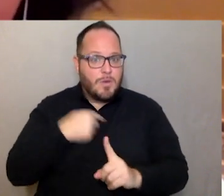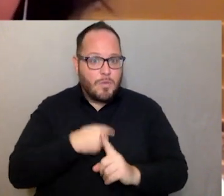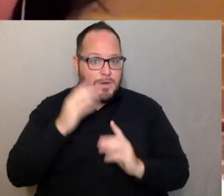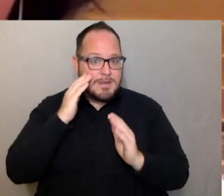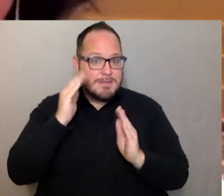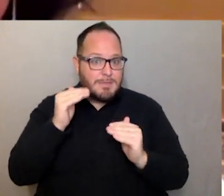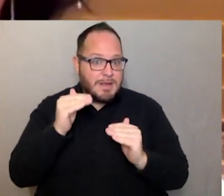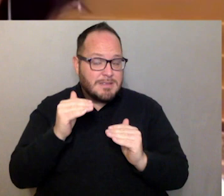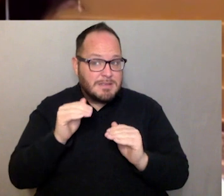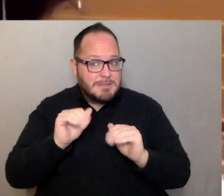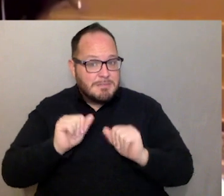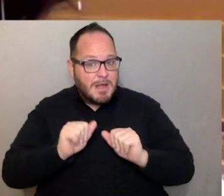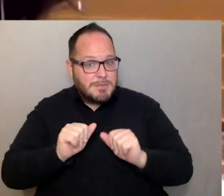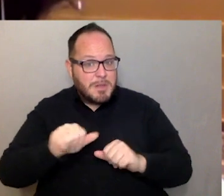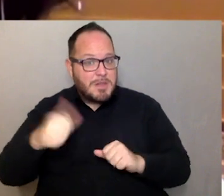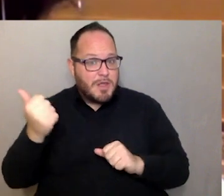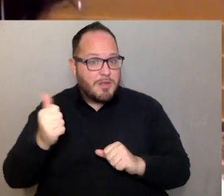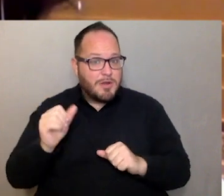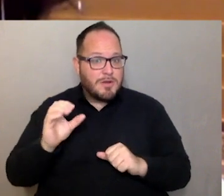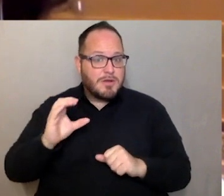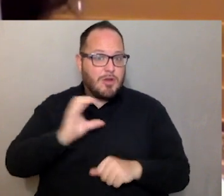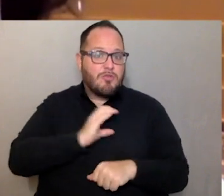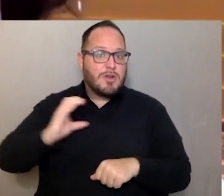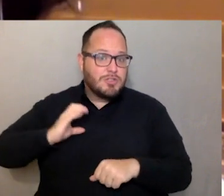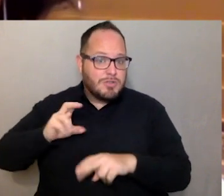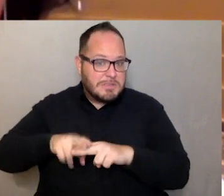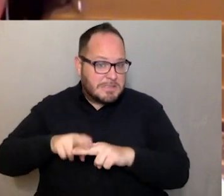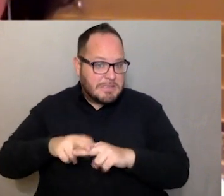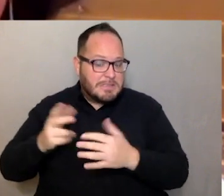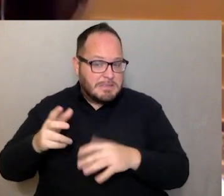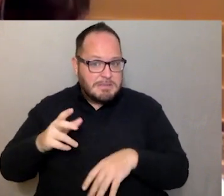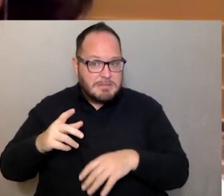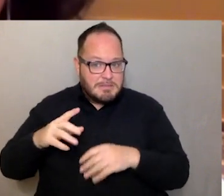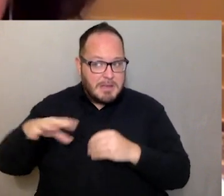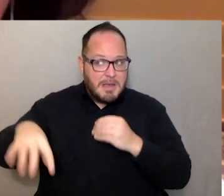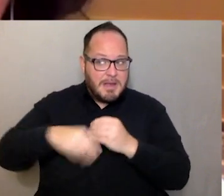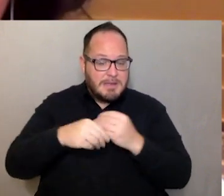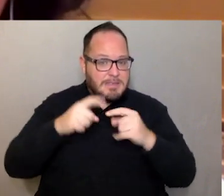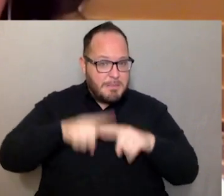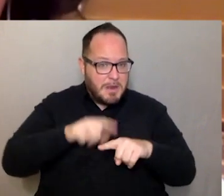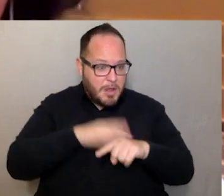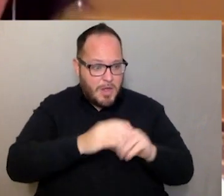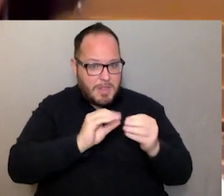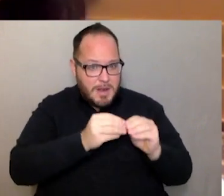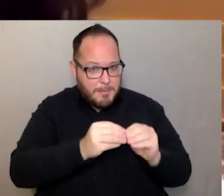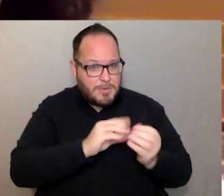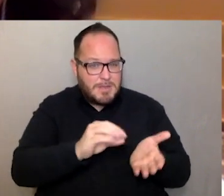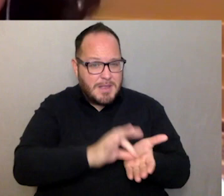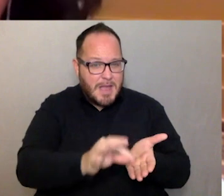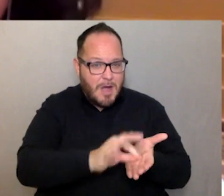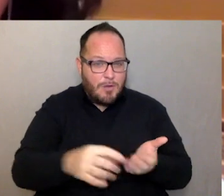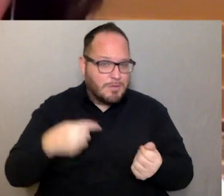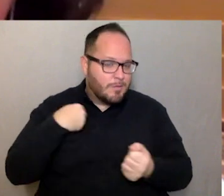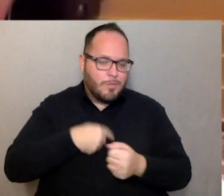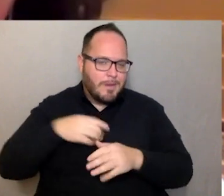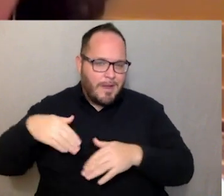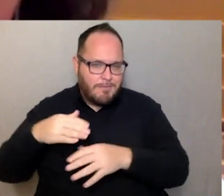AND WE ARE ALSO EXPECTING AN ADDITIONAL POSSIBLY CONGRESSIONAL SEAT DEPENDING ON WHAT HAPPENS WITH THE FINAL COURT AND THE NUMBERS, WHICH WE STILL HAVE NOT RECEIVED.